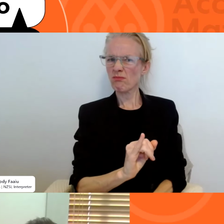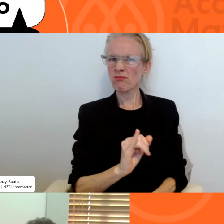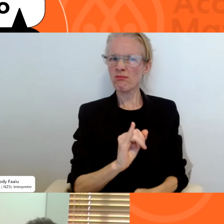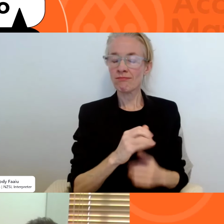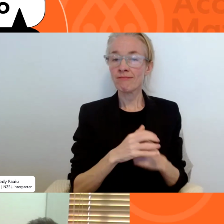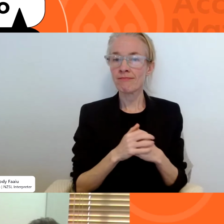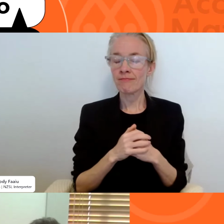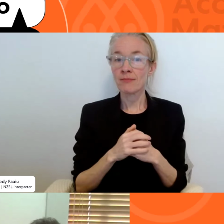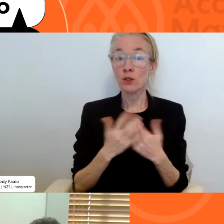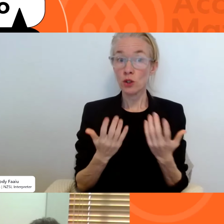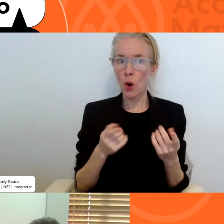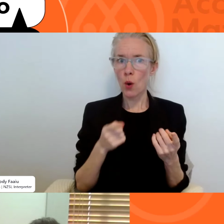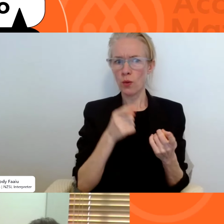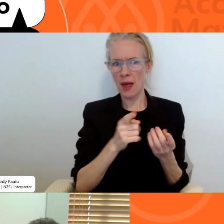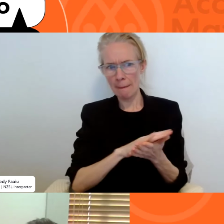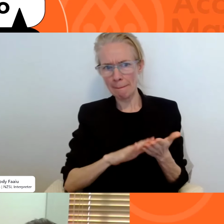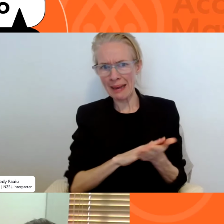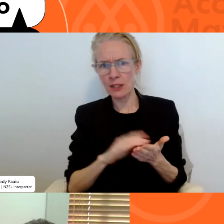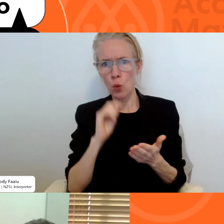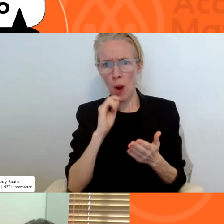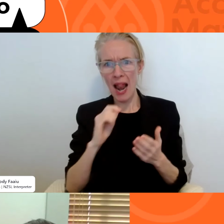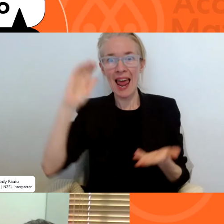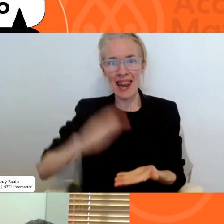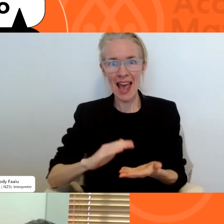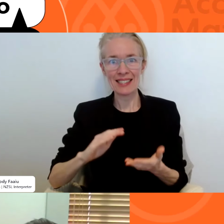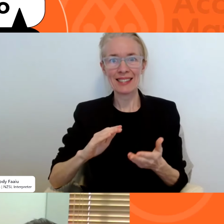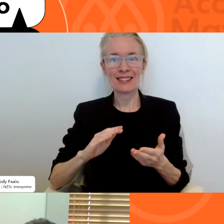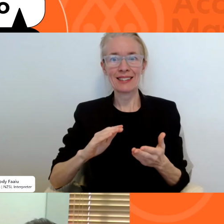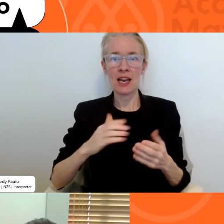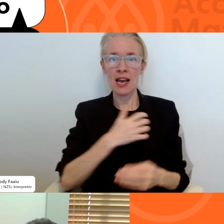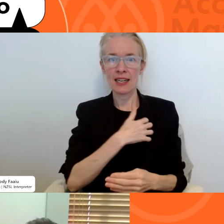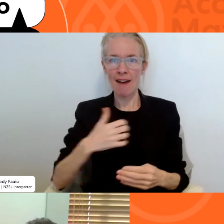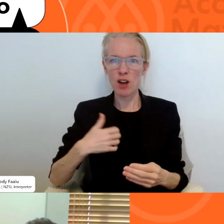but it does concern us in terms of the issue of accessible housing